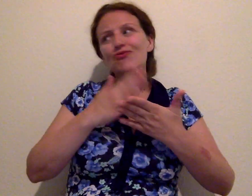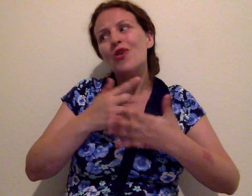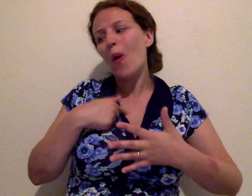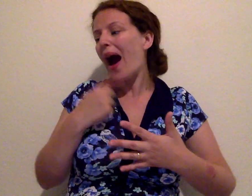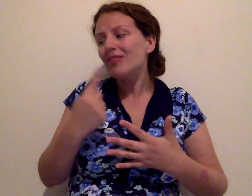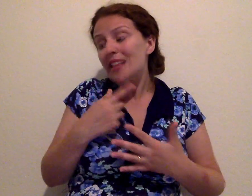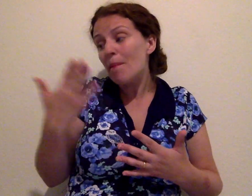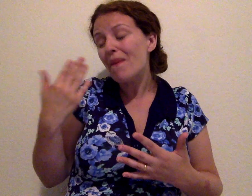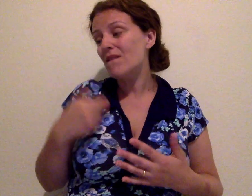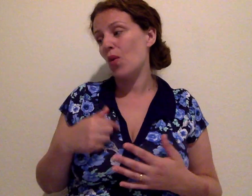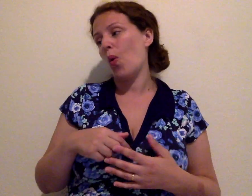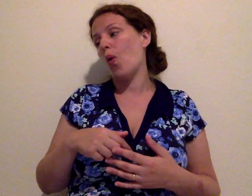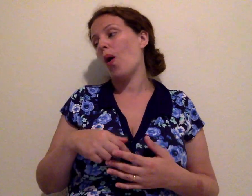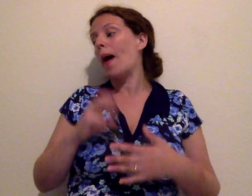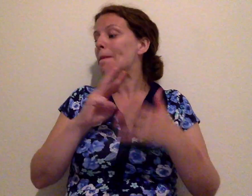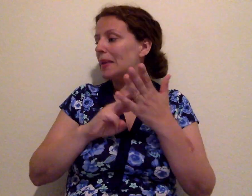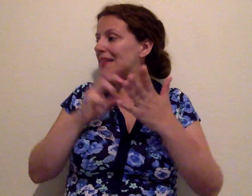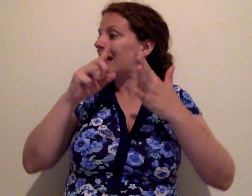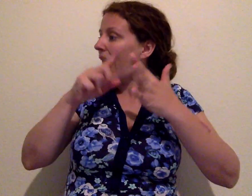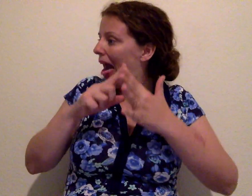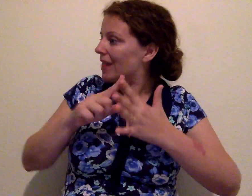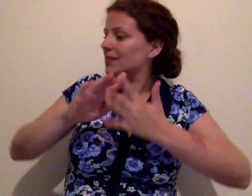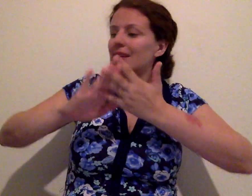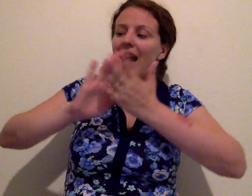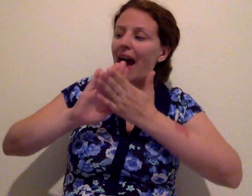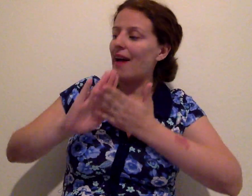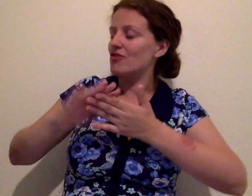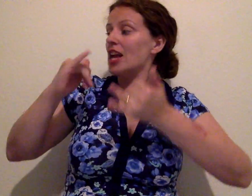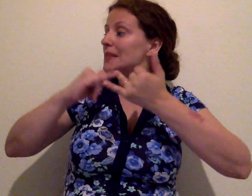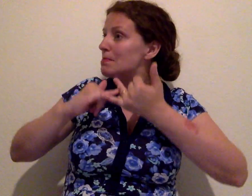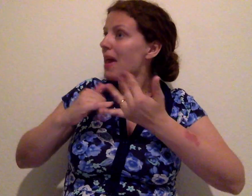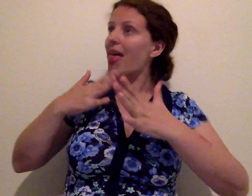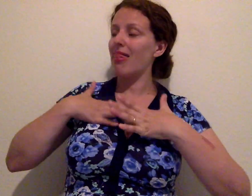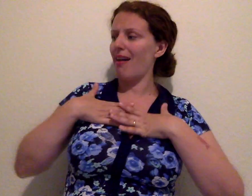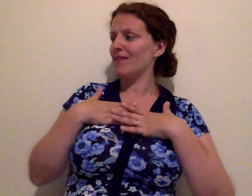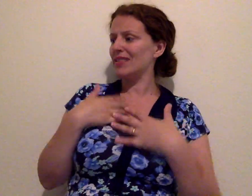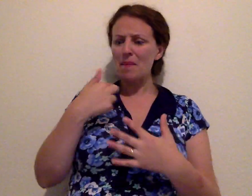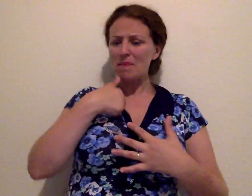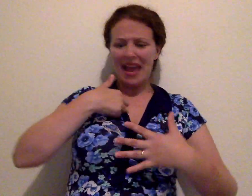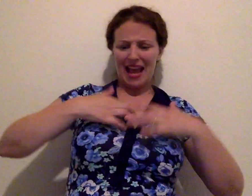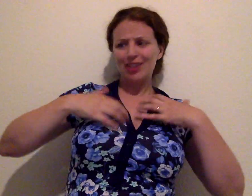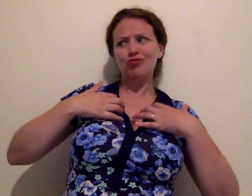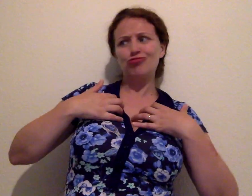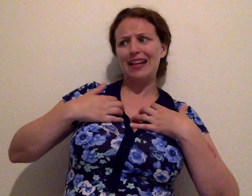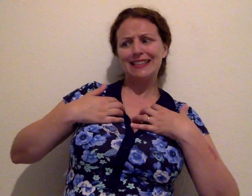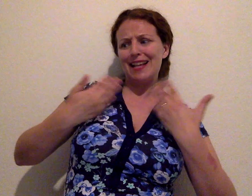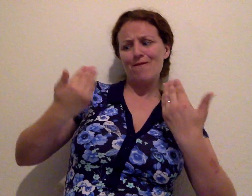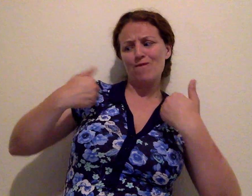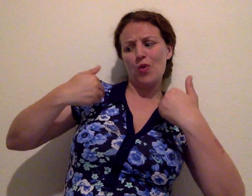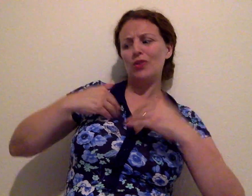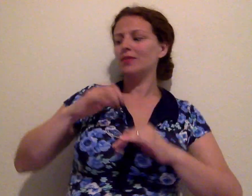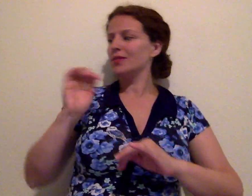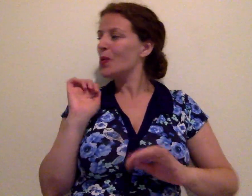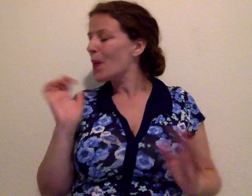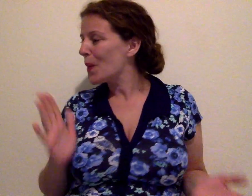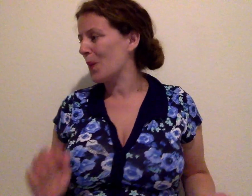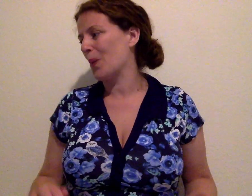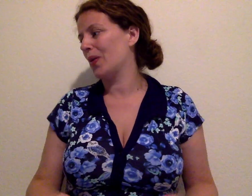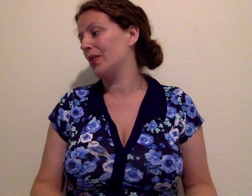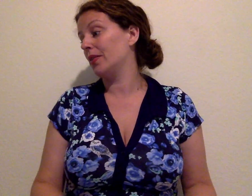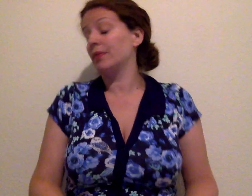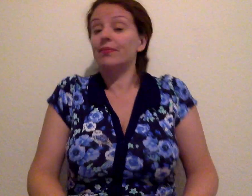"That's not true, I've told you before Mr Elton loves Harriet Smith, he's not interested in me."